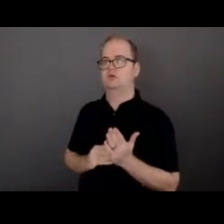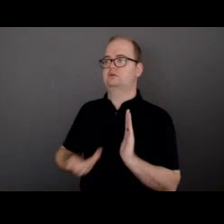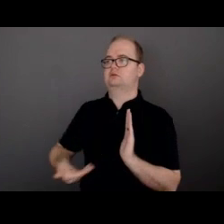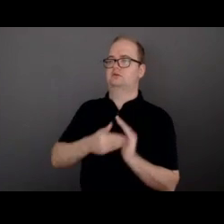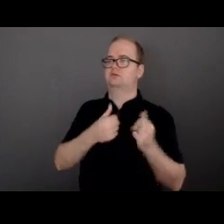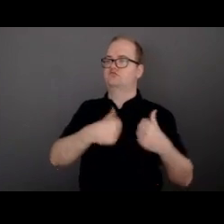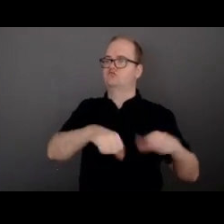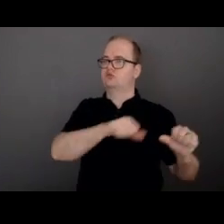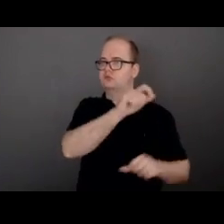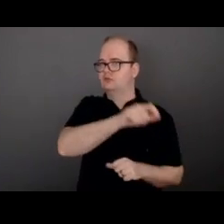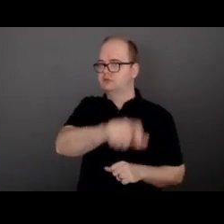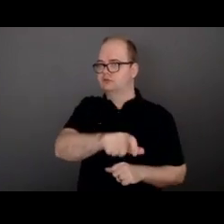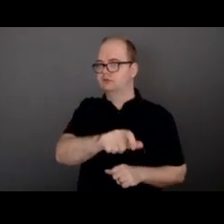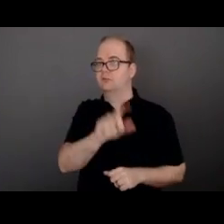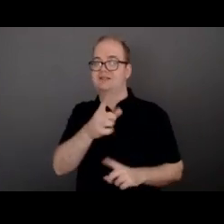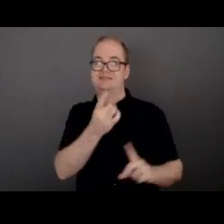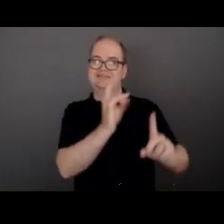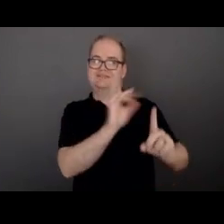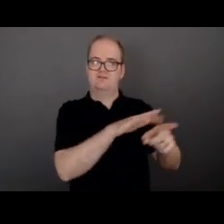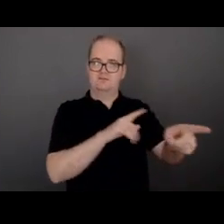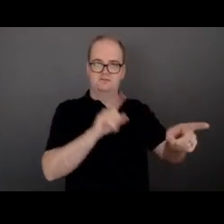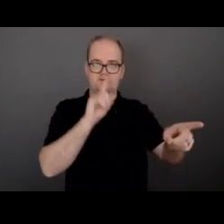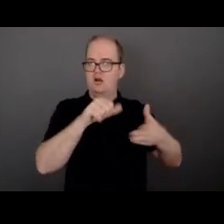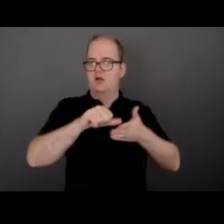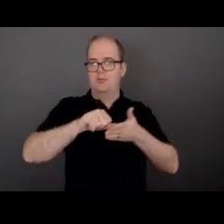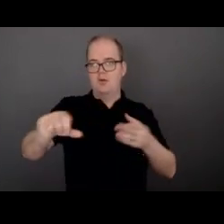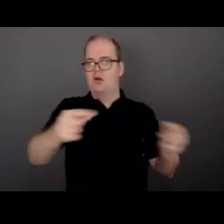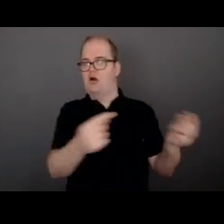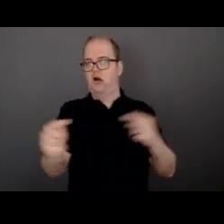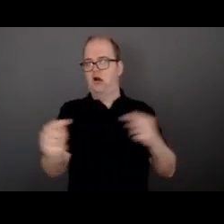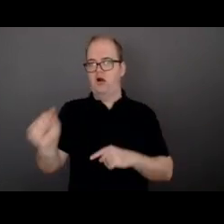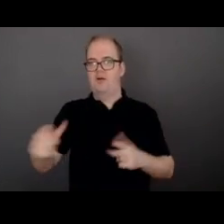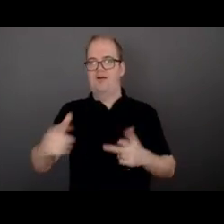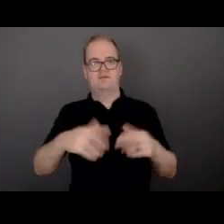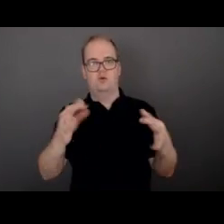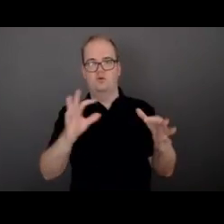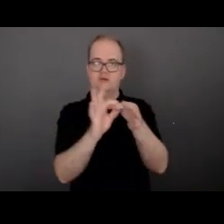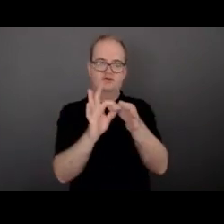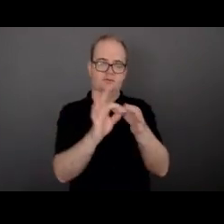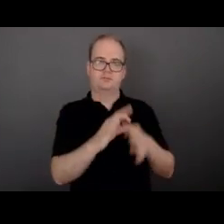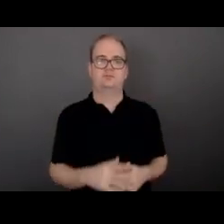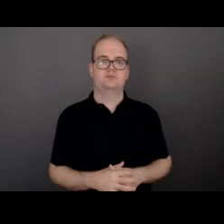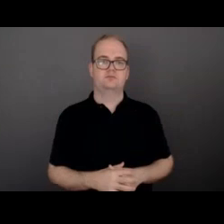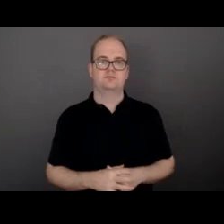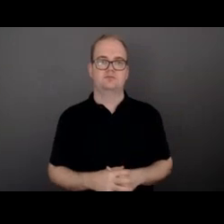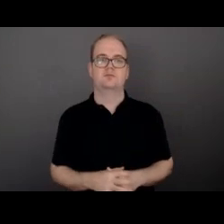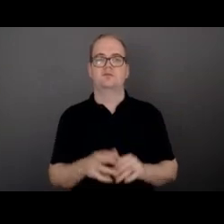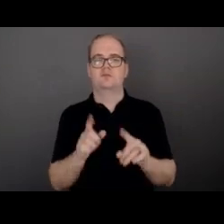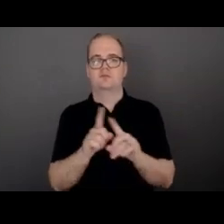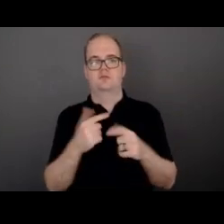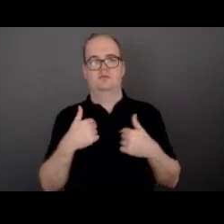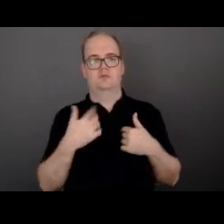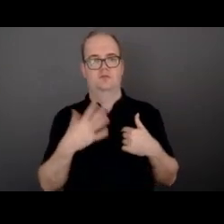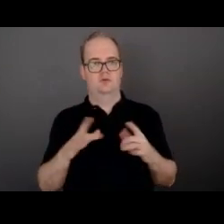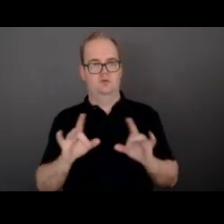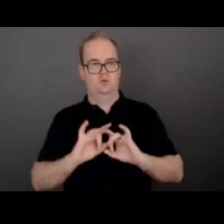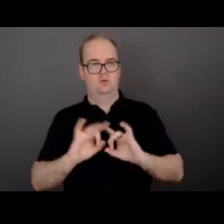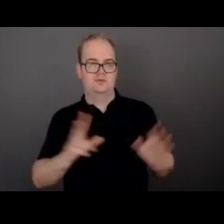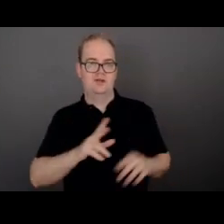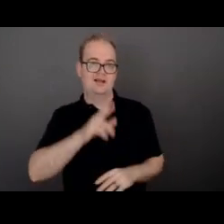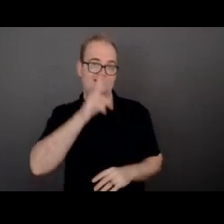And, yeah, we've just had before so just to clarify, minors are any persons under 18 can't